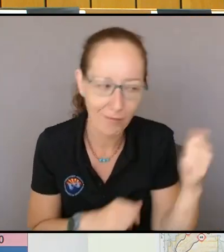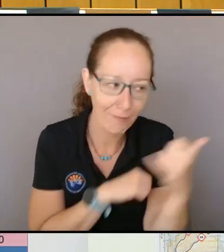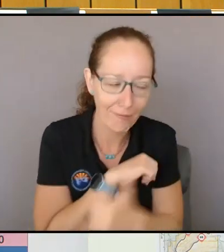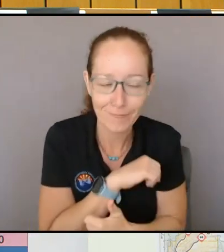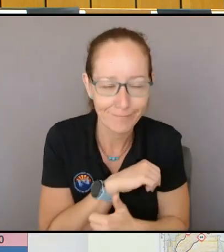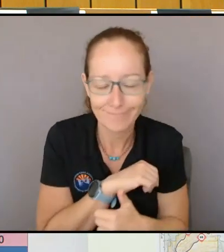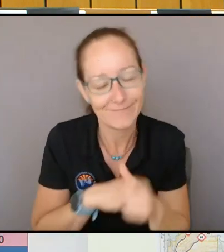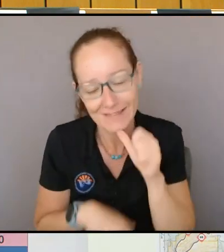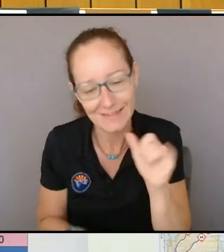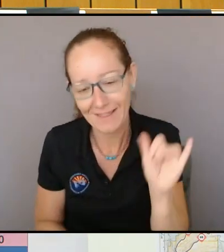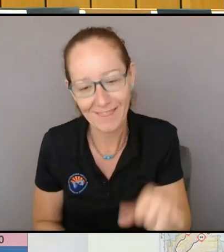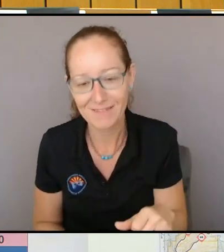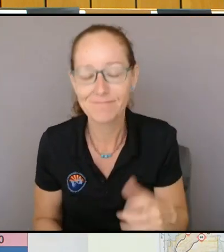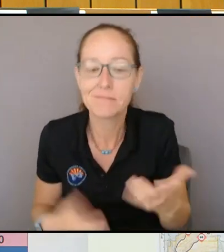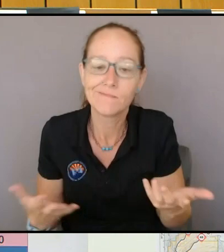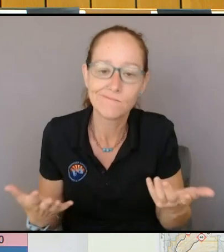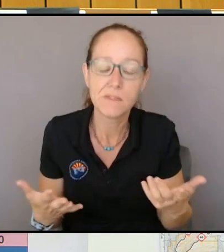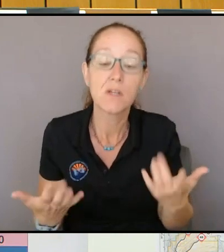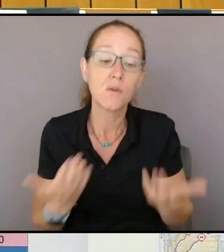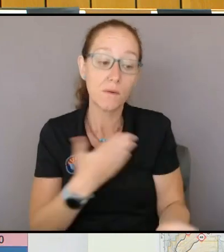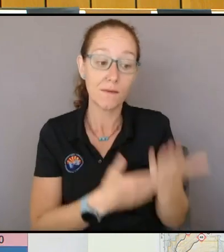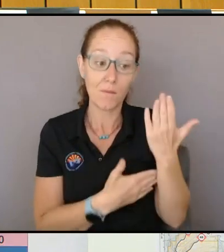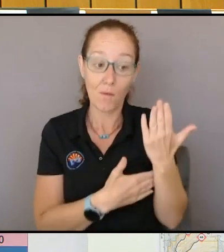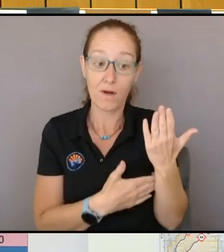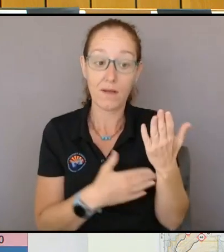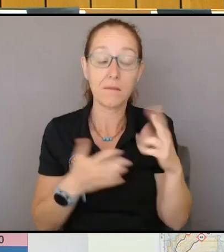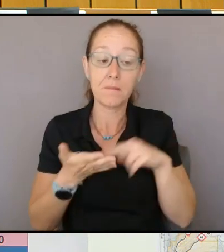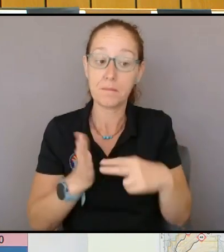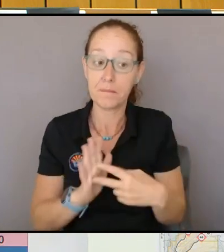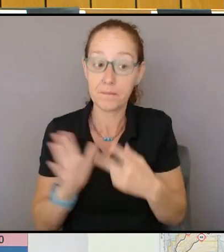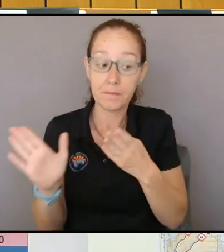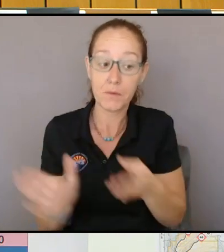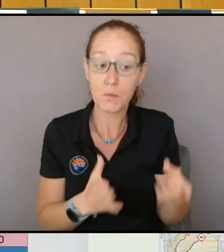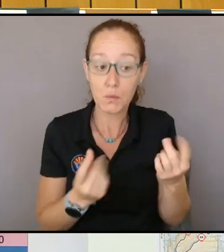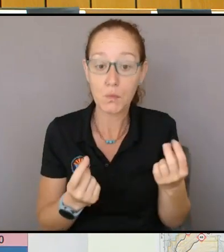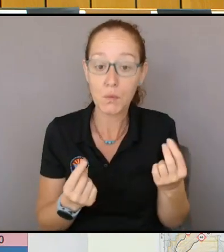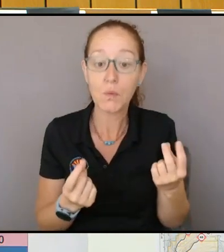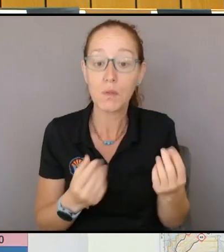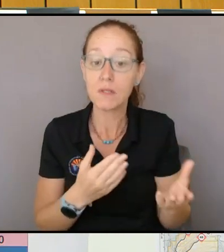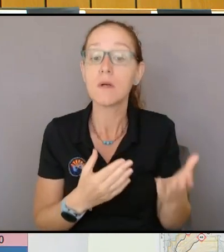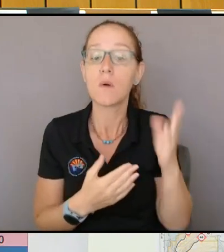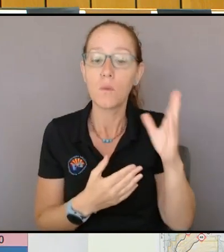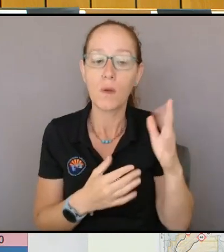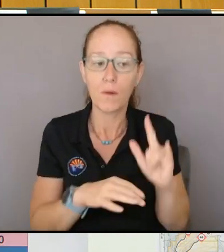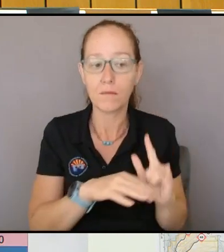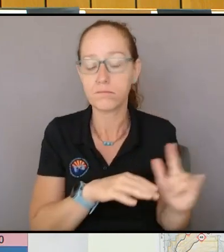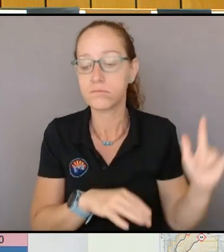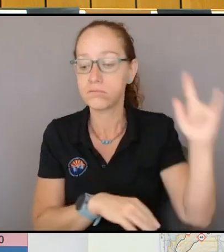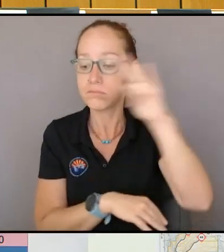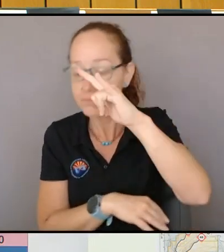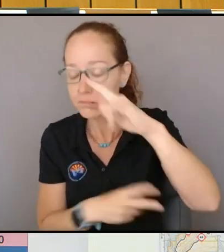up over the fire and I'll talk about where when I go around the map. And actually ever since we first came to